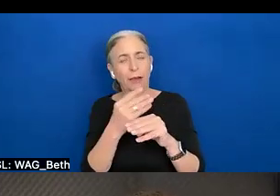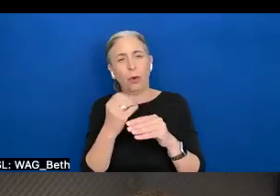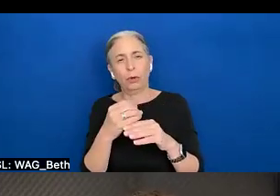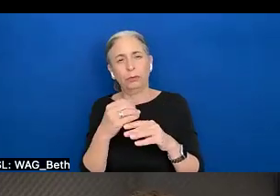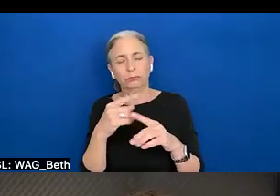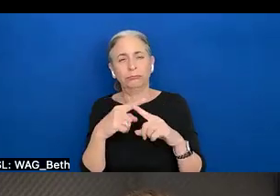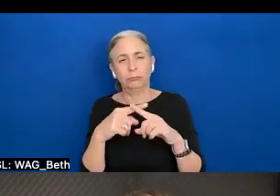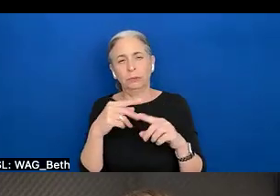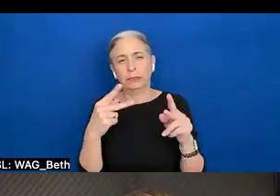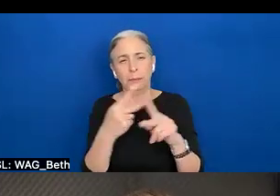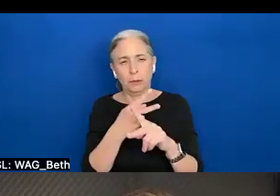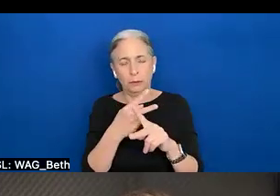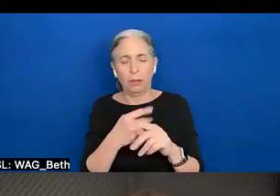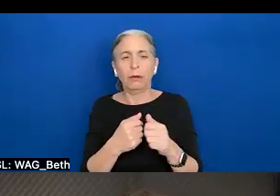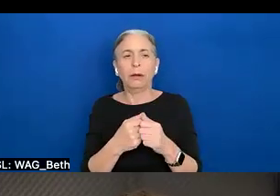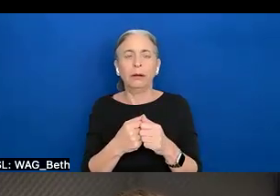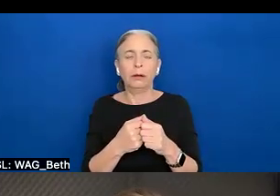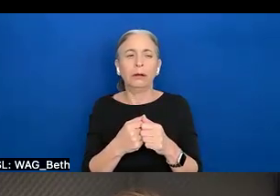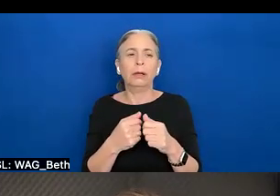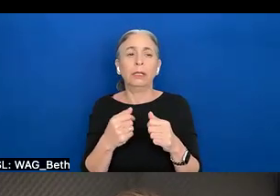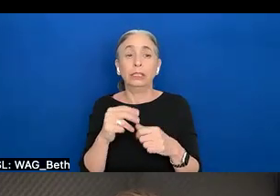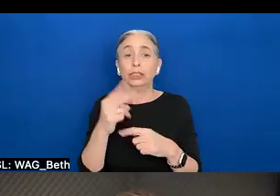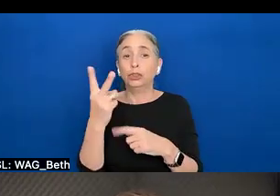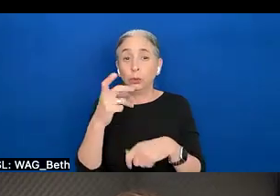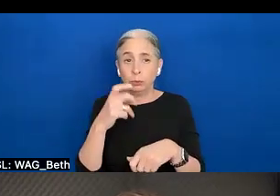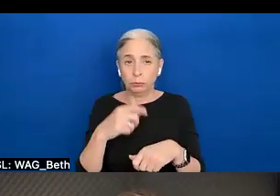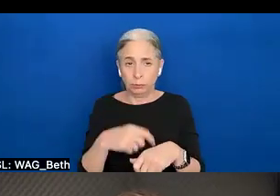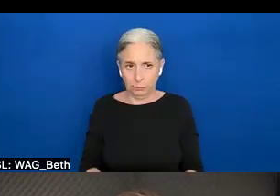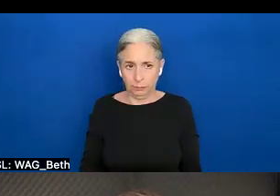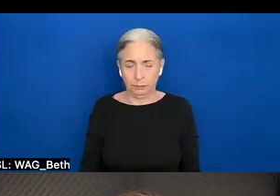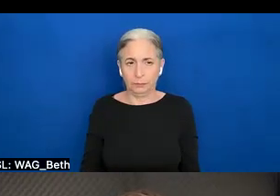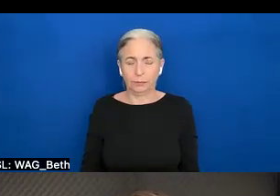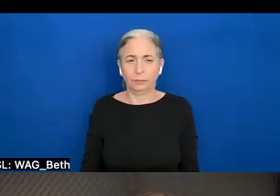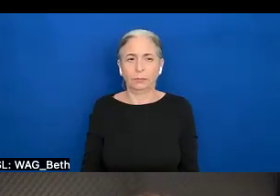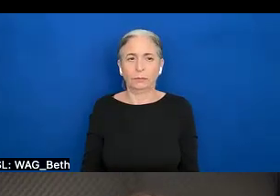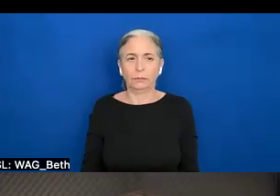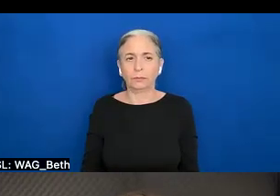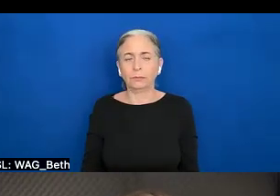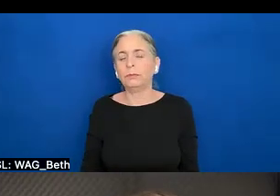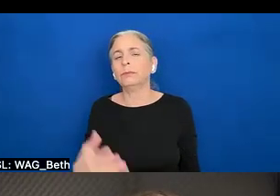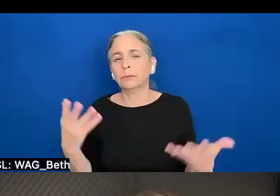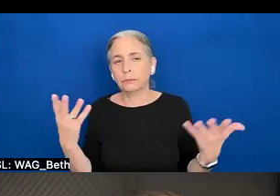or times. This is by two times in this case.